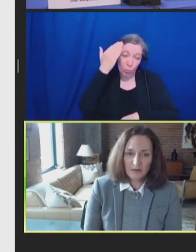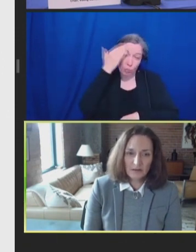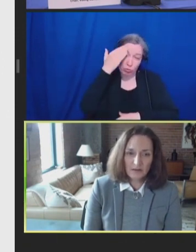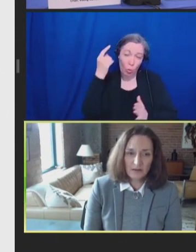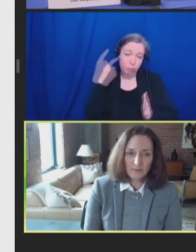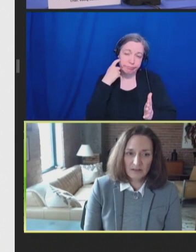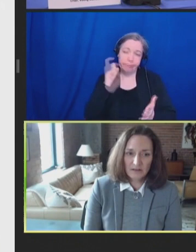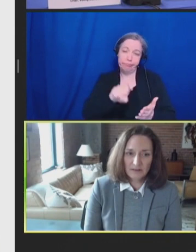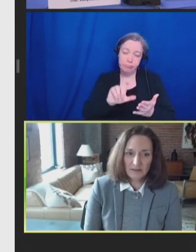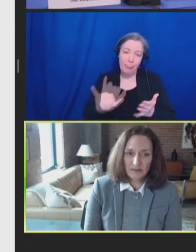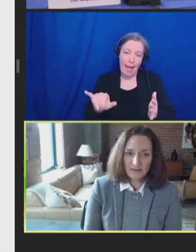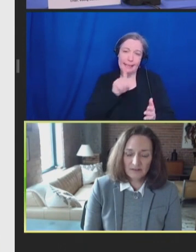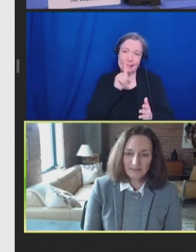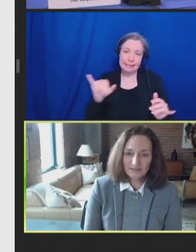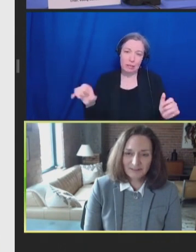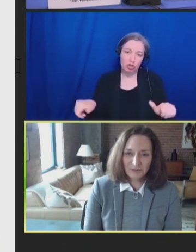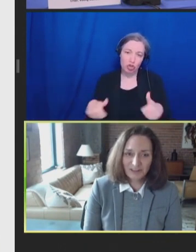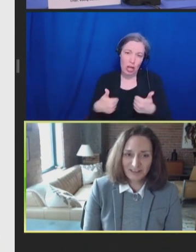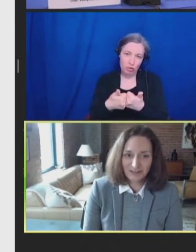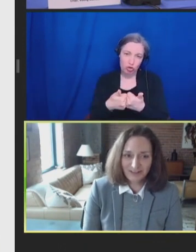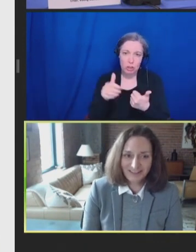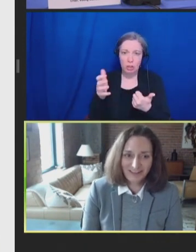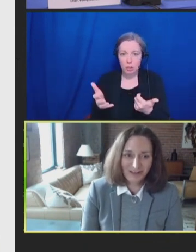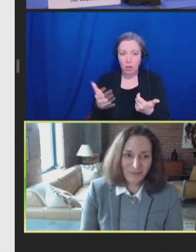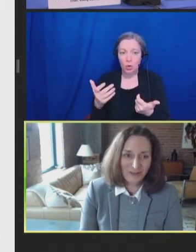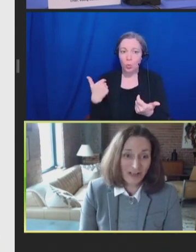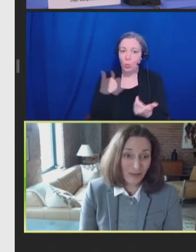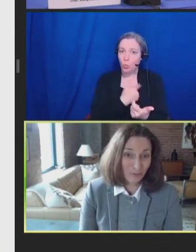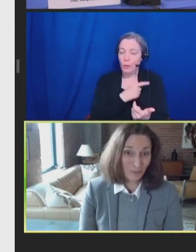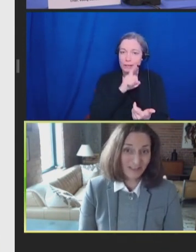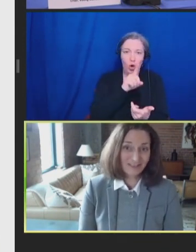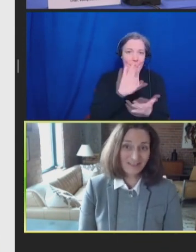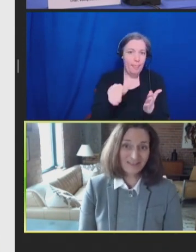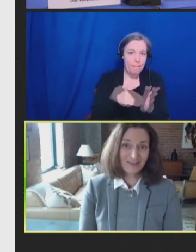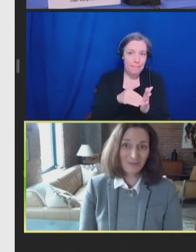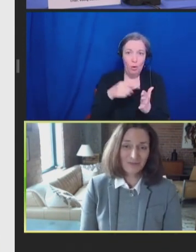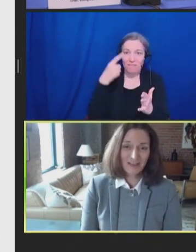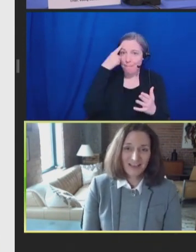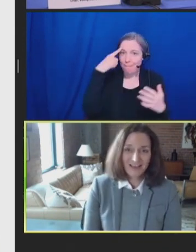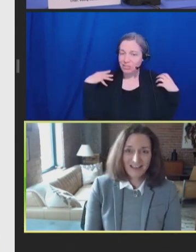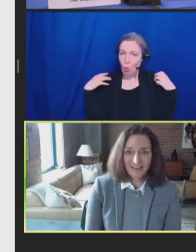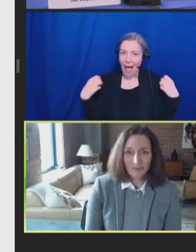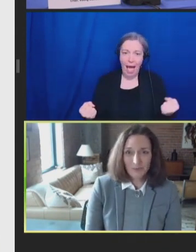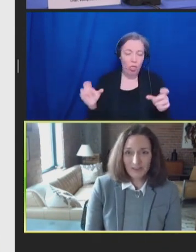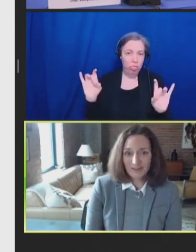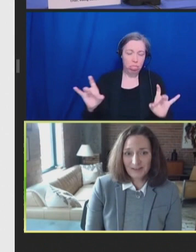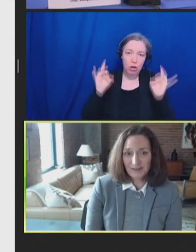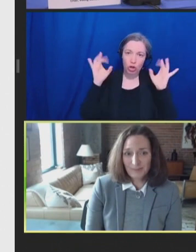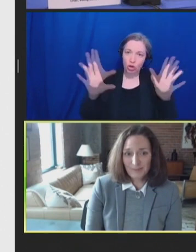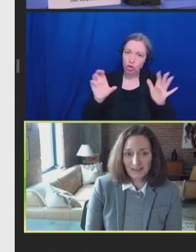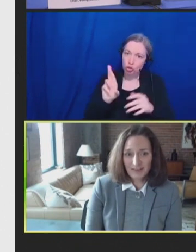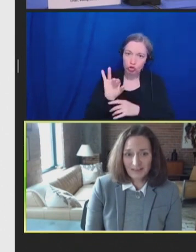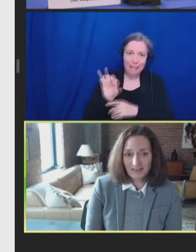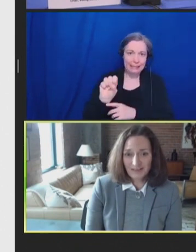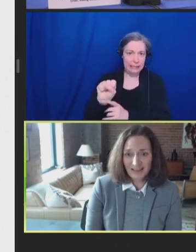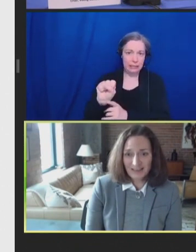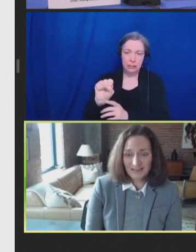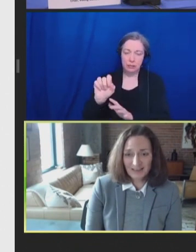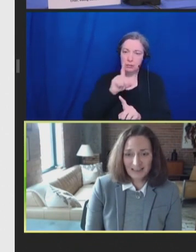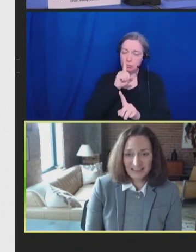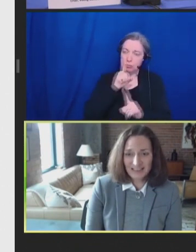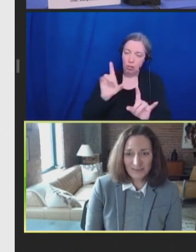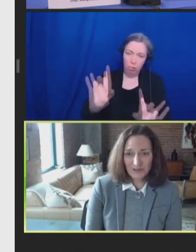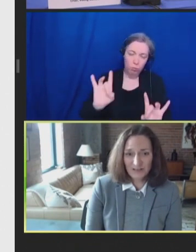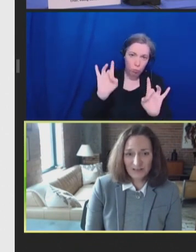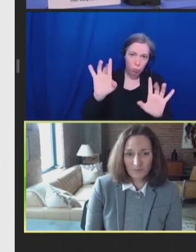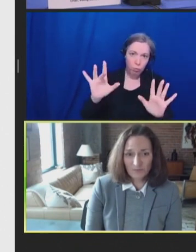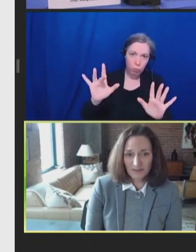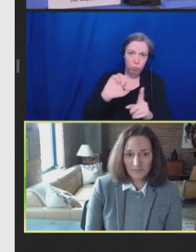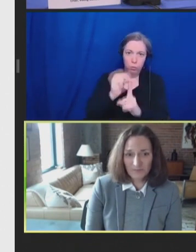We are in the middle of a -- really a mental health crisis with that and continuing and